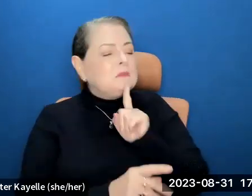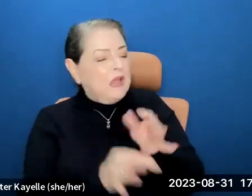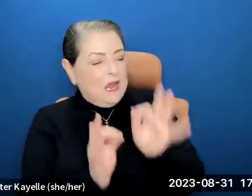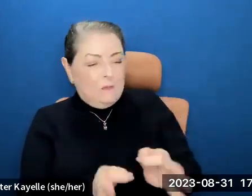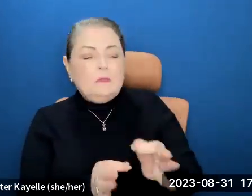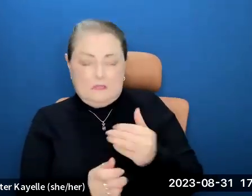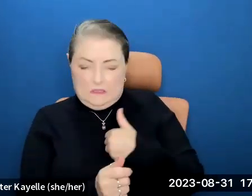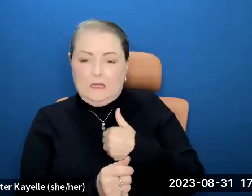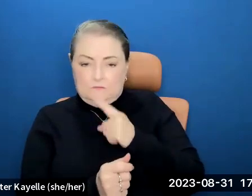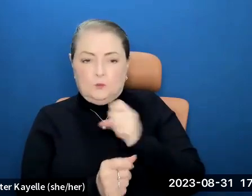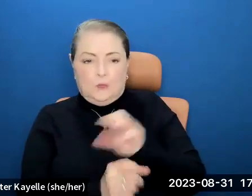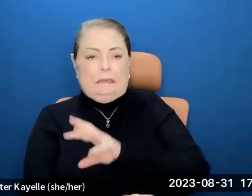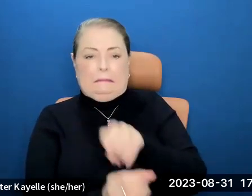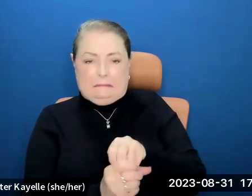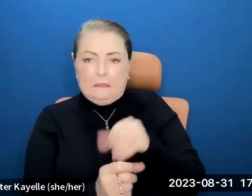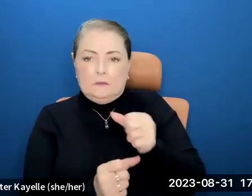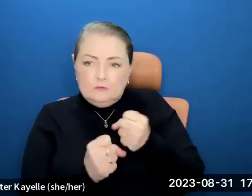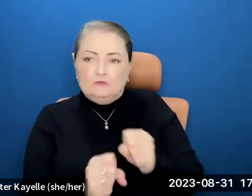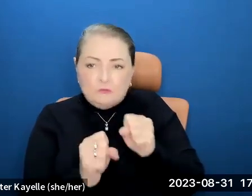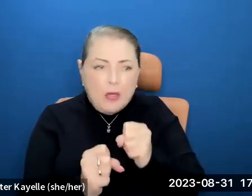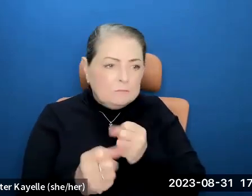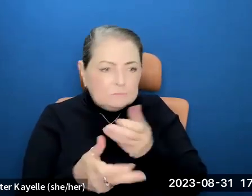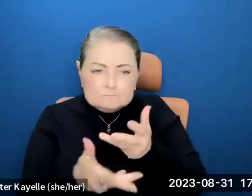opportunities to engage with that and try and you know um work on the language